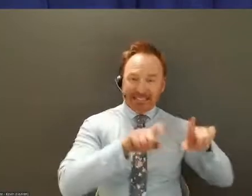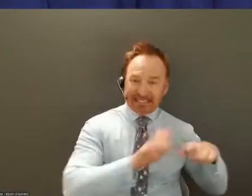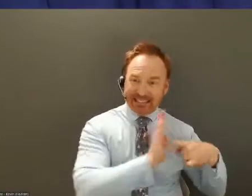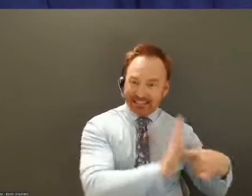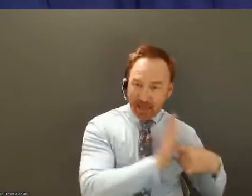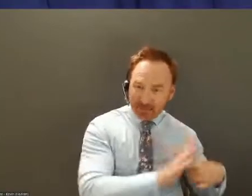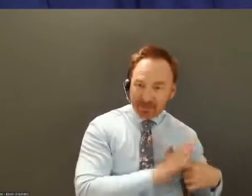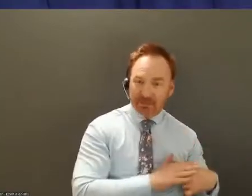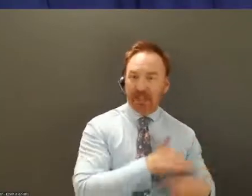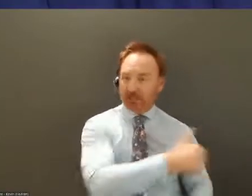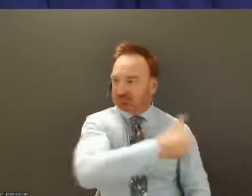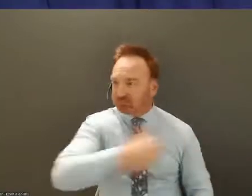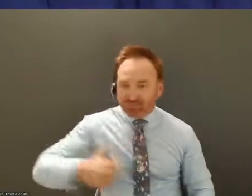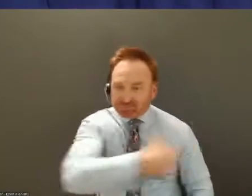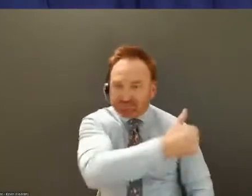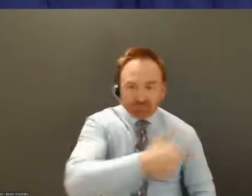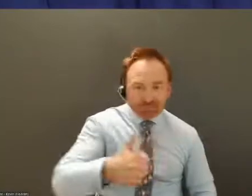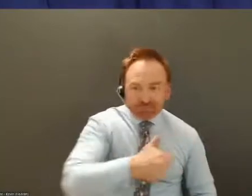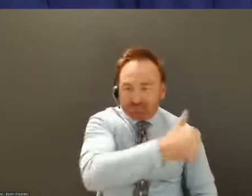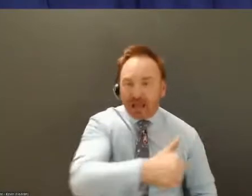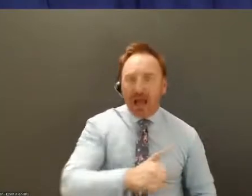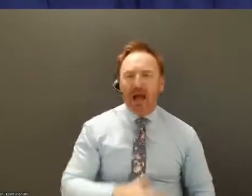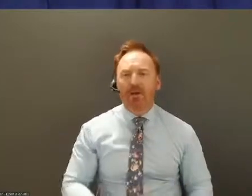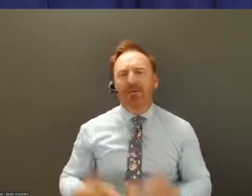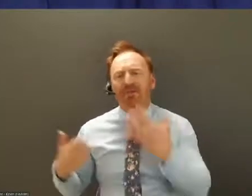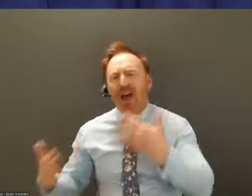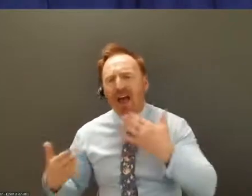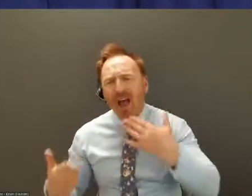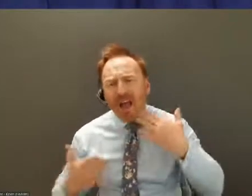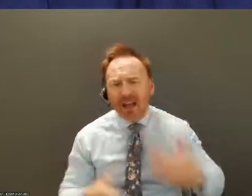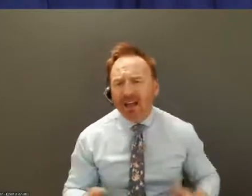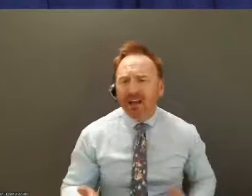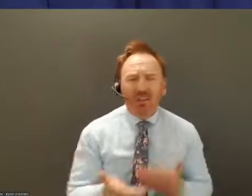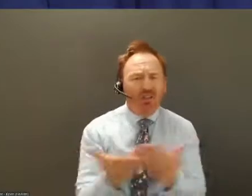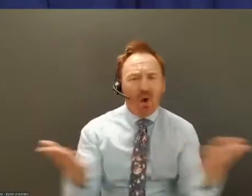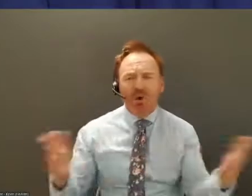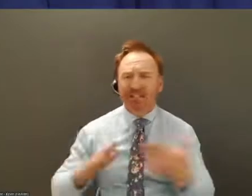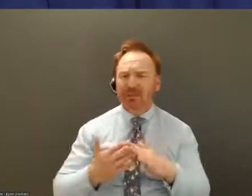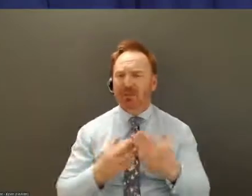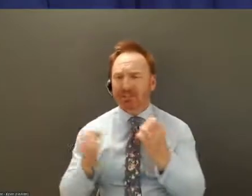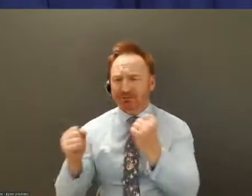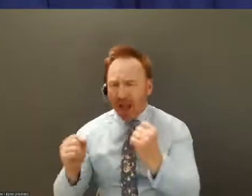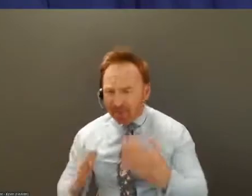positive or negative test to get